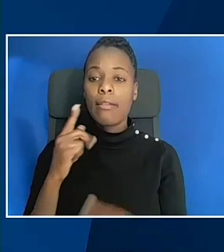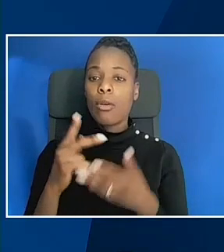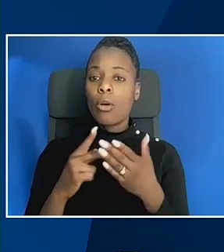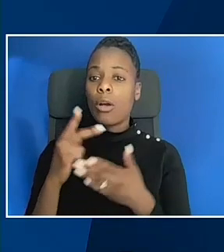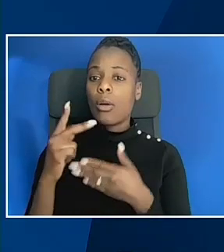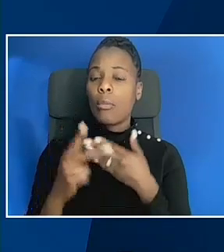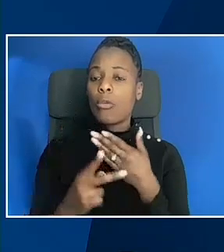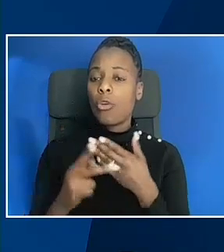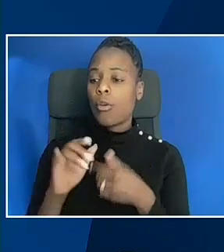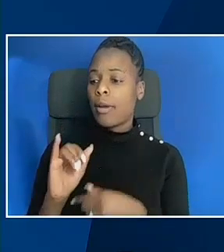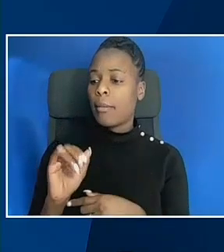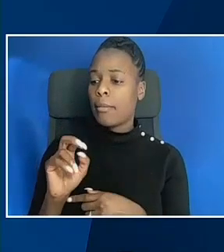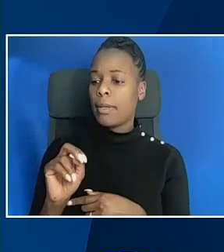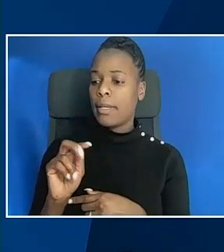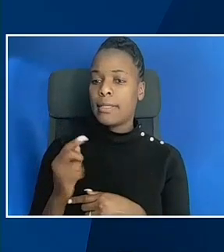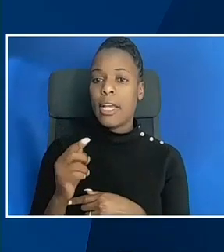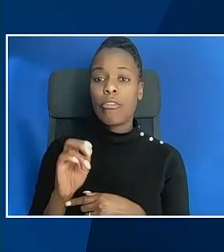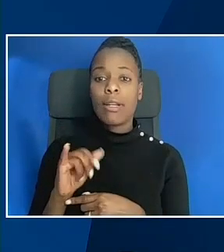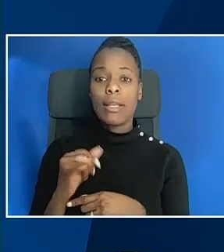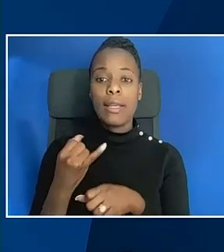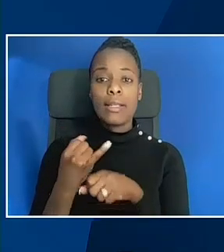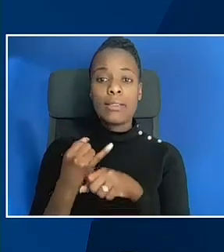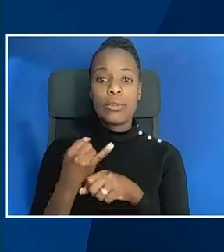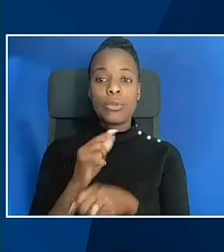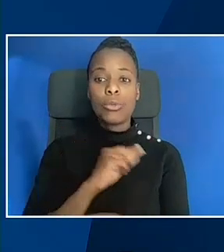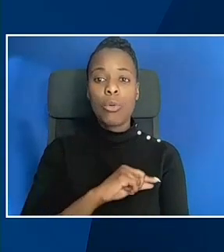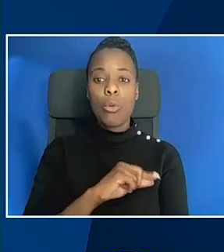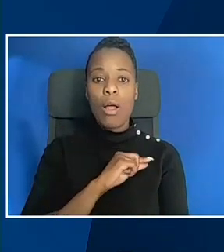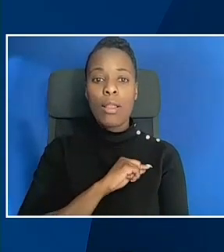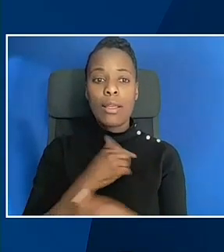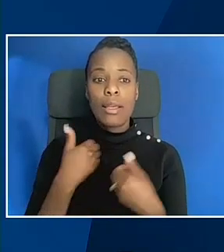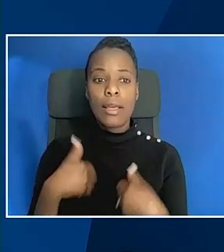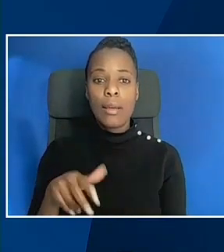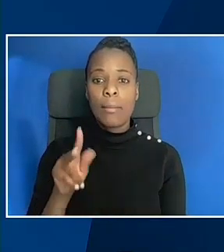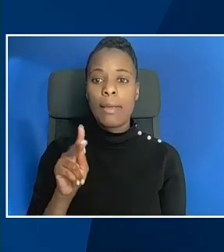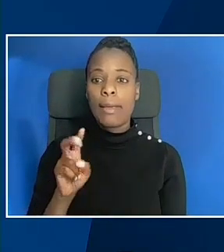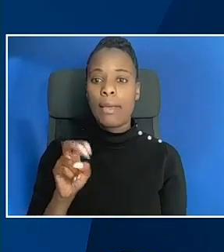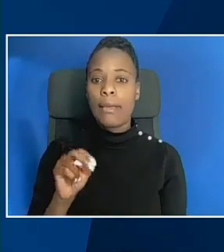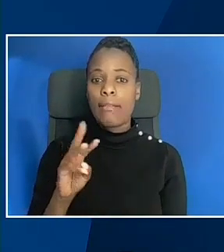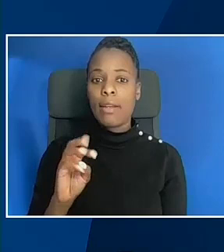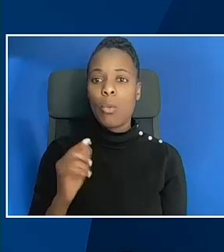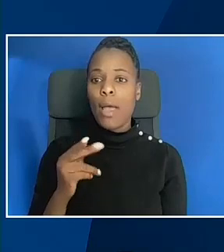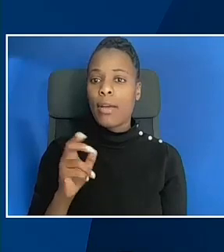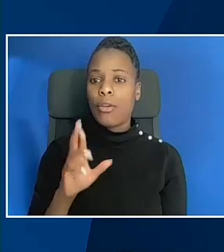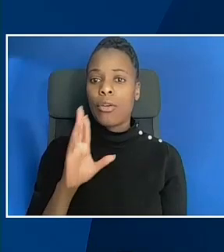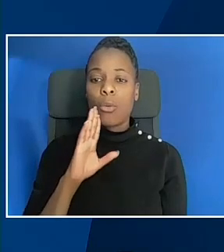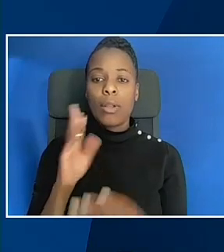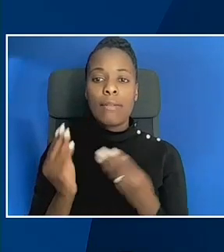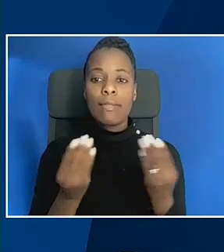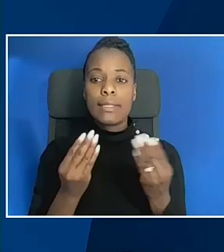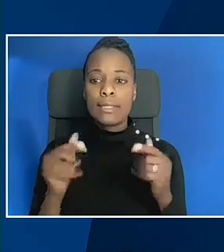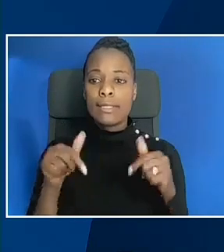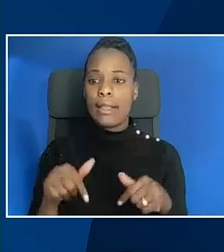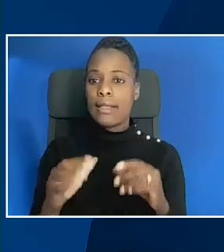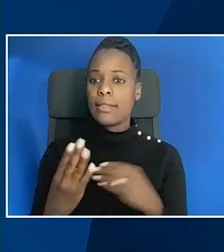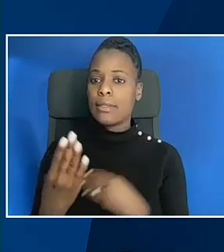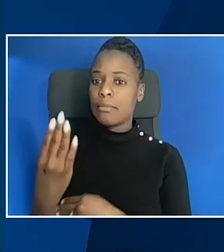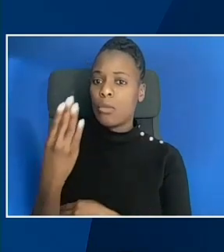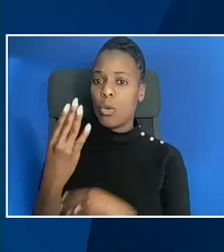institutional quality. My name is Kevin Wagner. I'm a commissioner with FMCS, and I'll be facilitating the morning session. We're going to go ahead and start off with